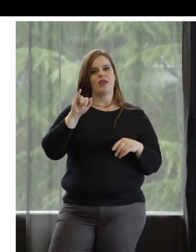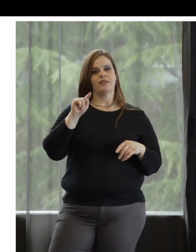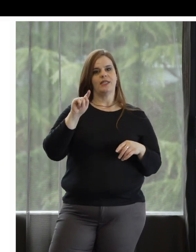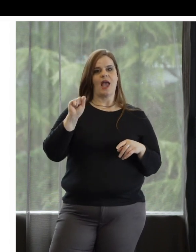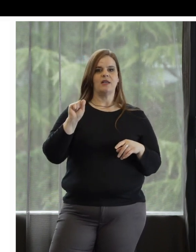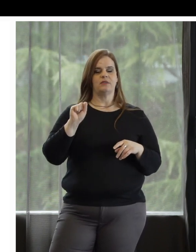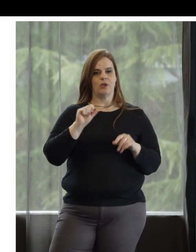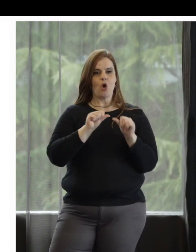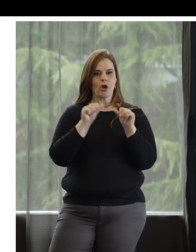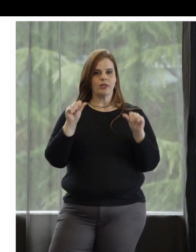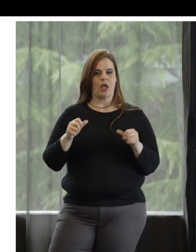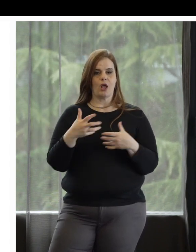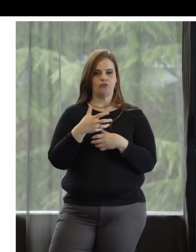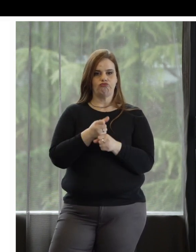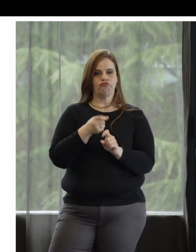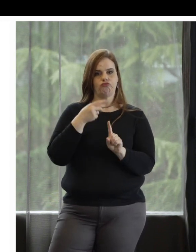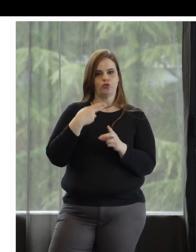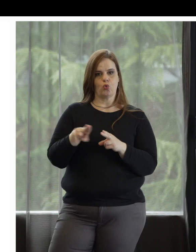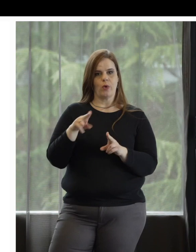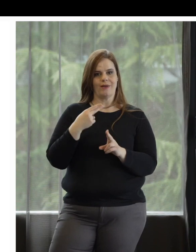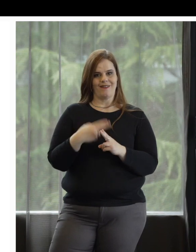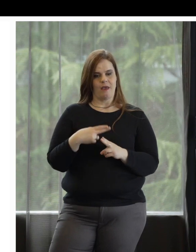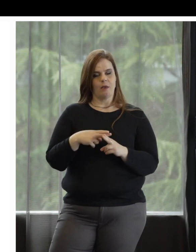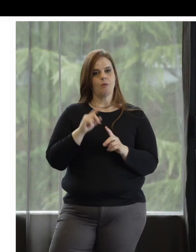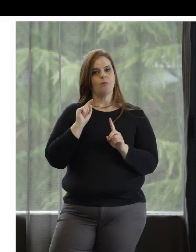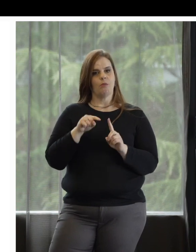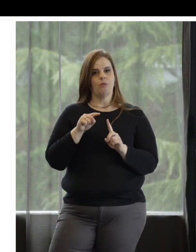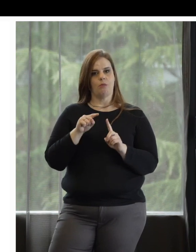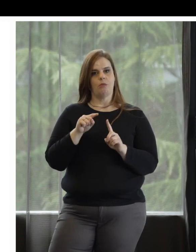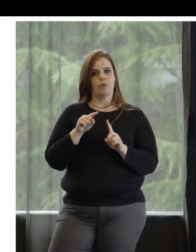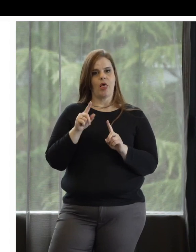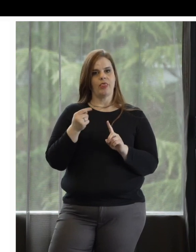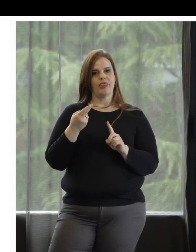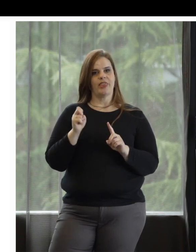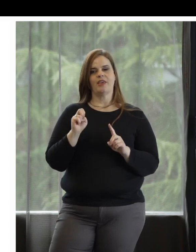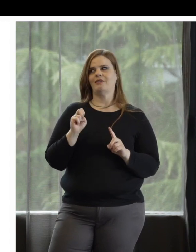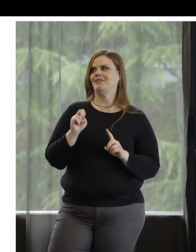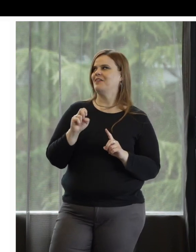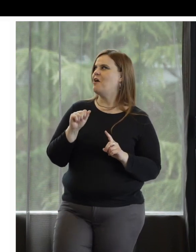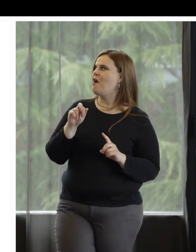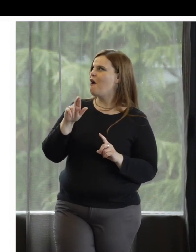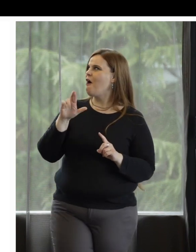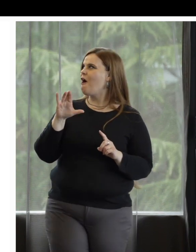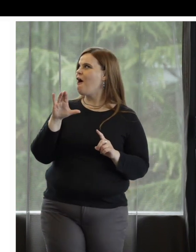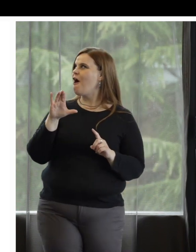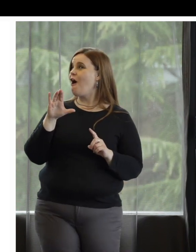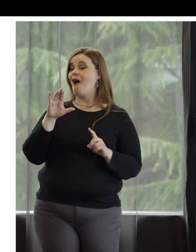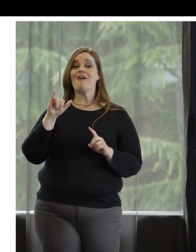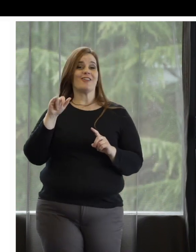short name for it is the A R C -- I T. So currently